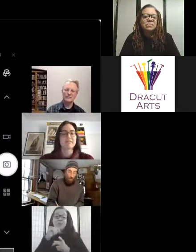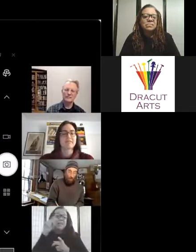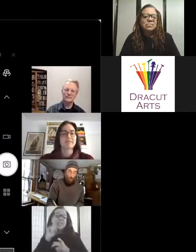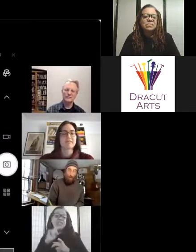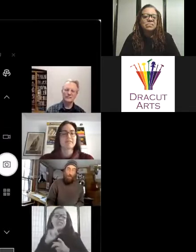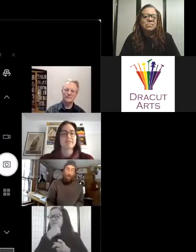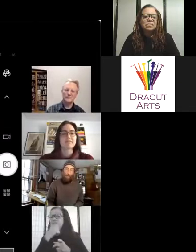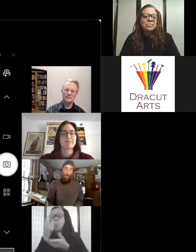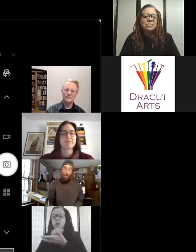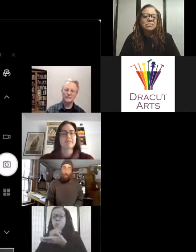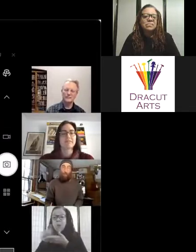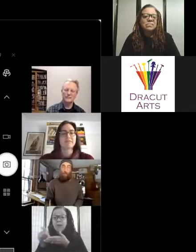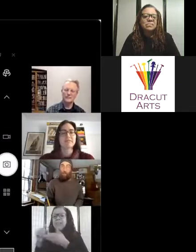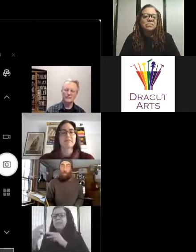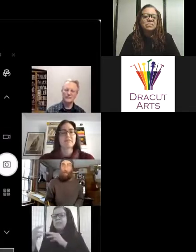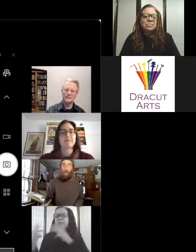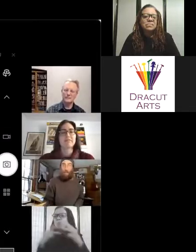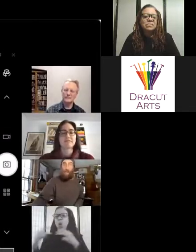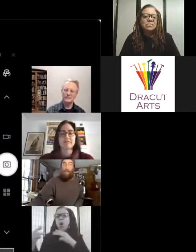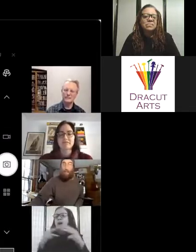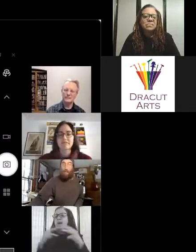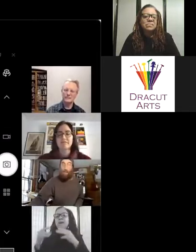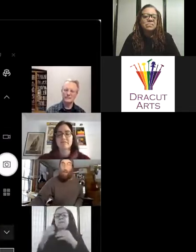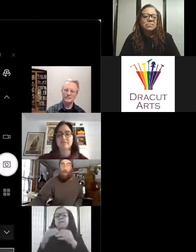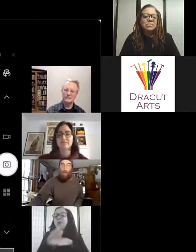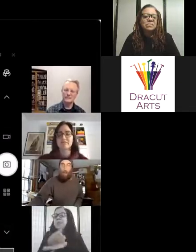because he was in combat for-- for um, over 10 days straight, I think, in the